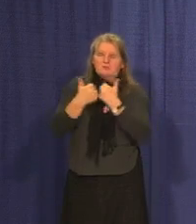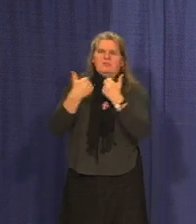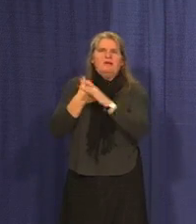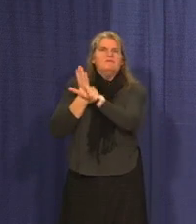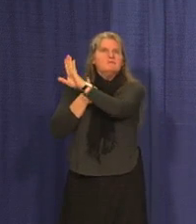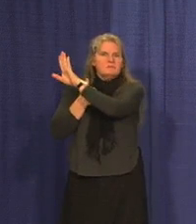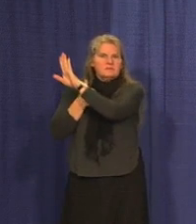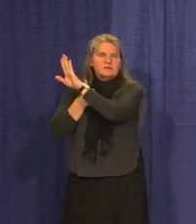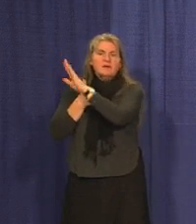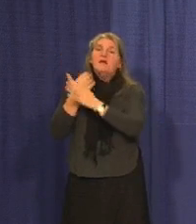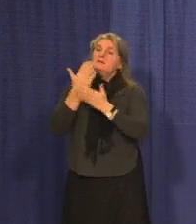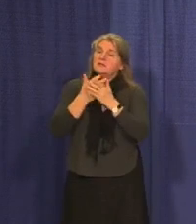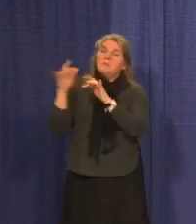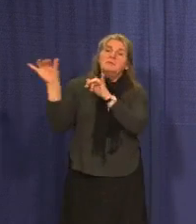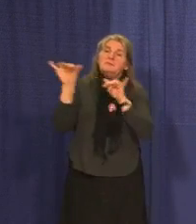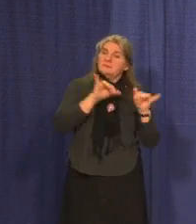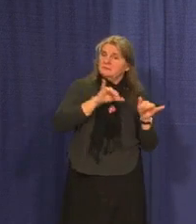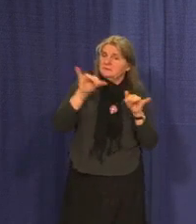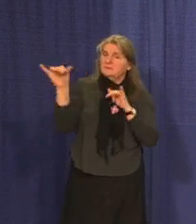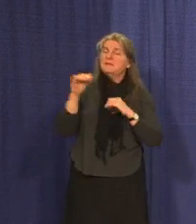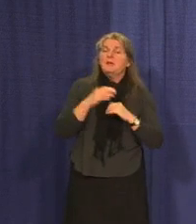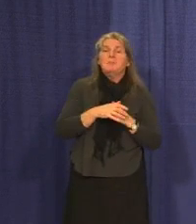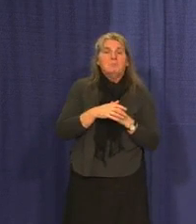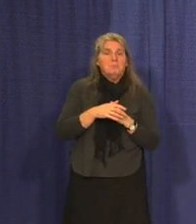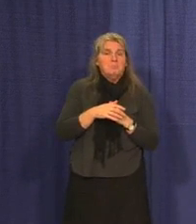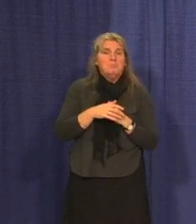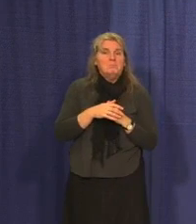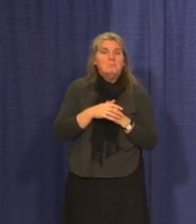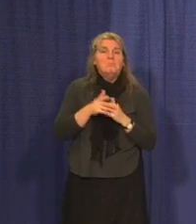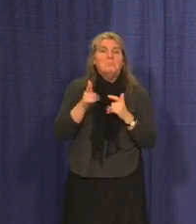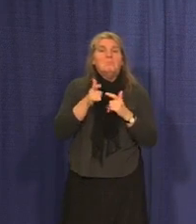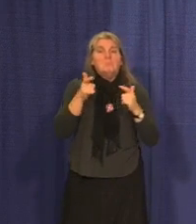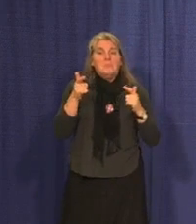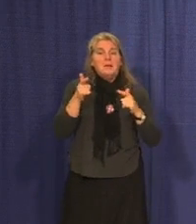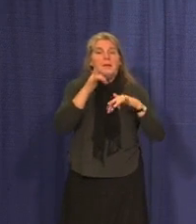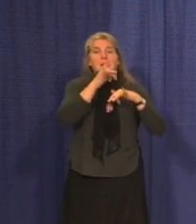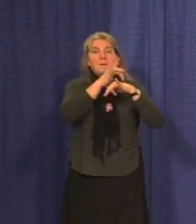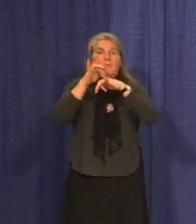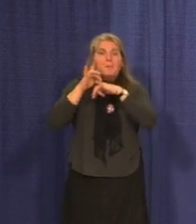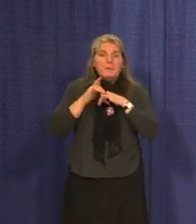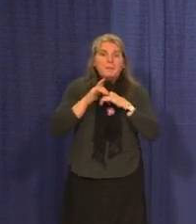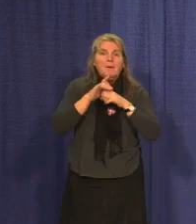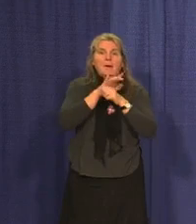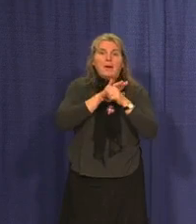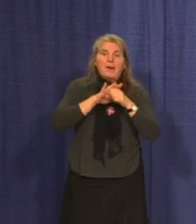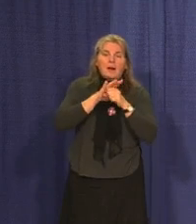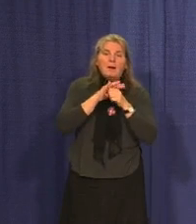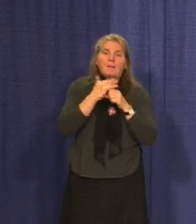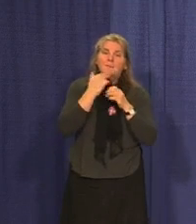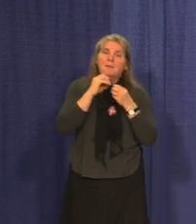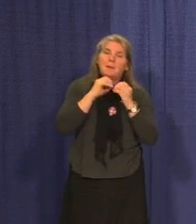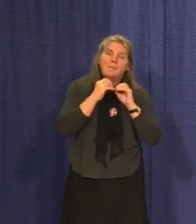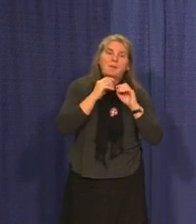challenges. Although we have a few things in common such as being large and